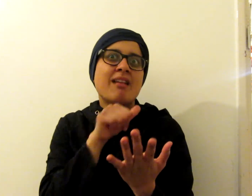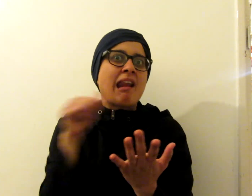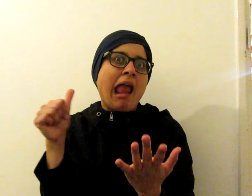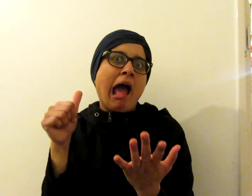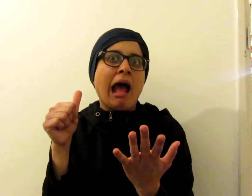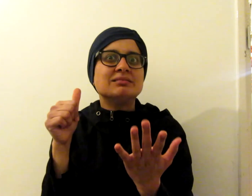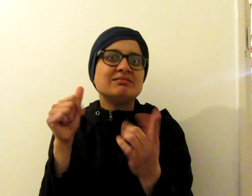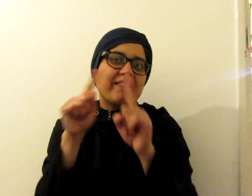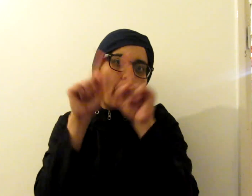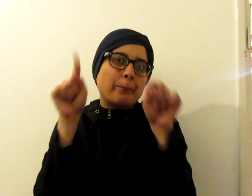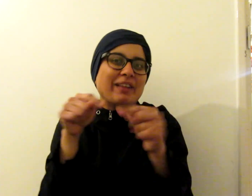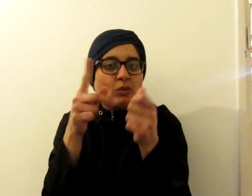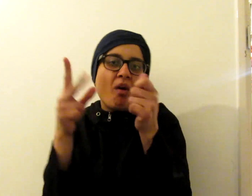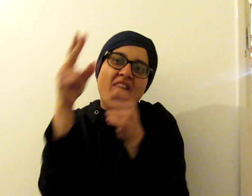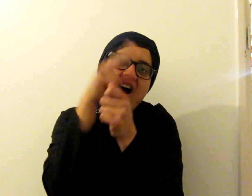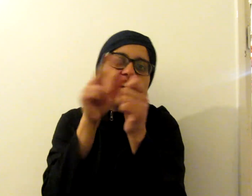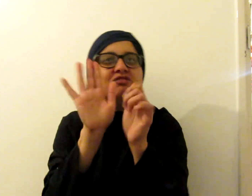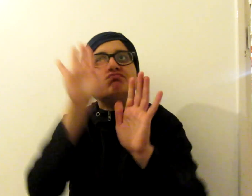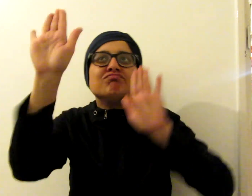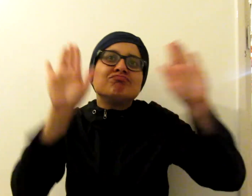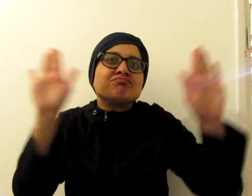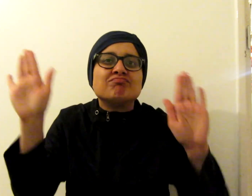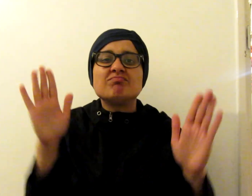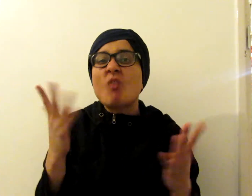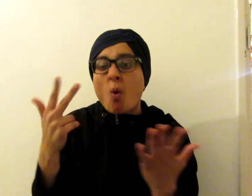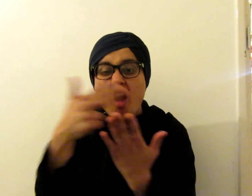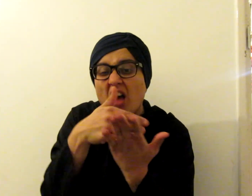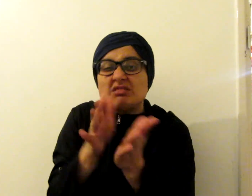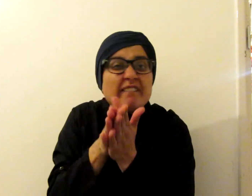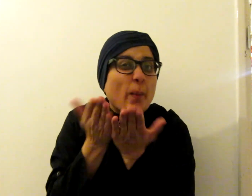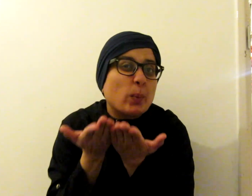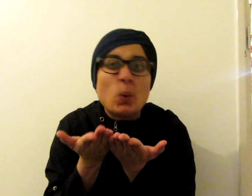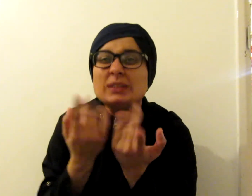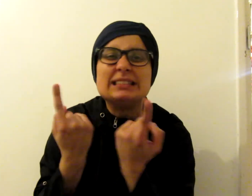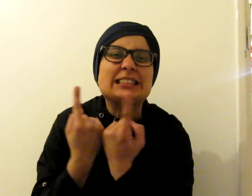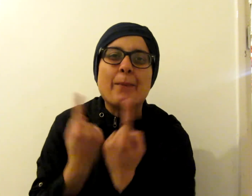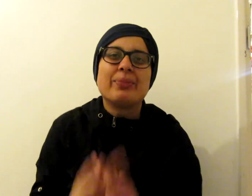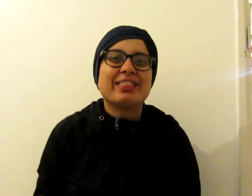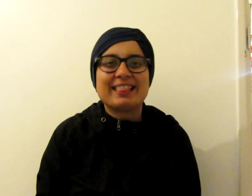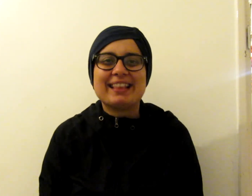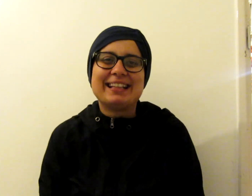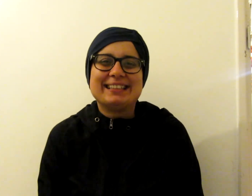Nice pictures for cutting on the wall or scrapbook something like that.